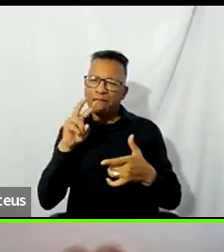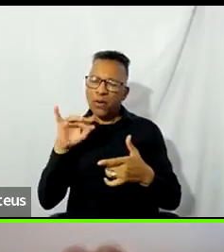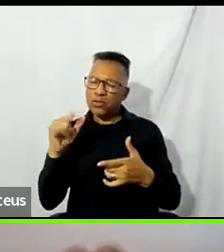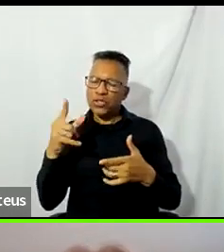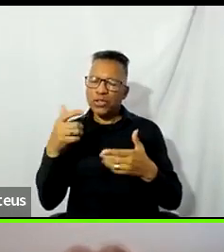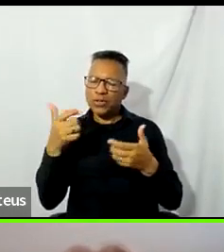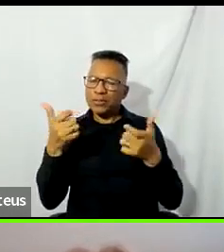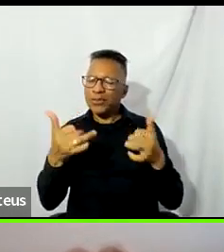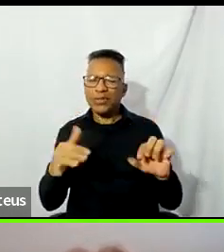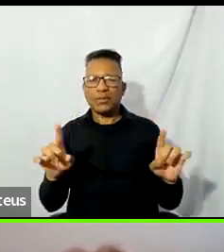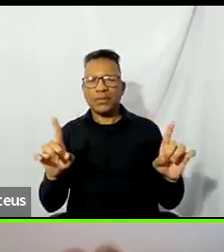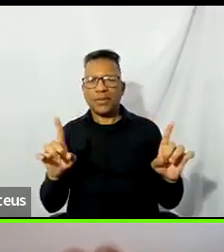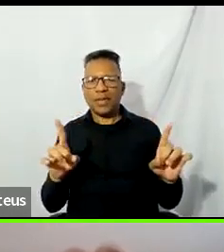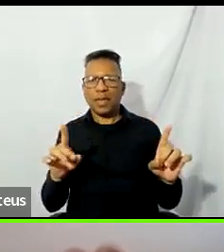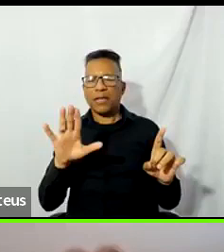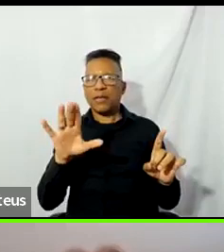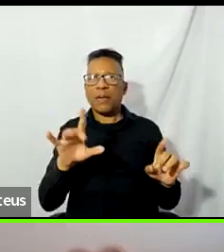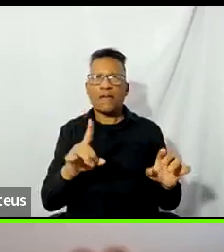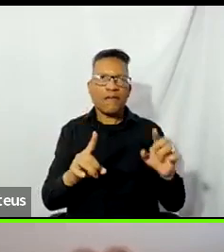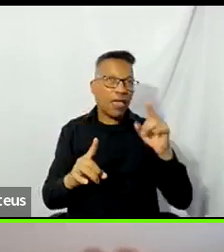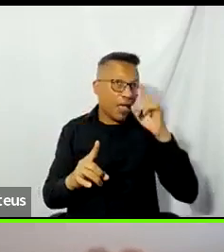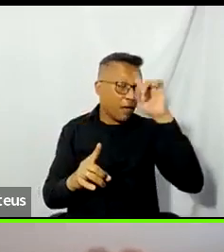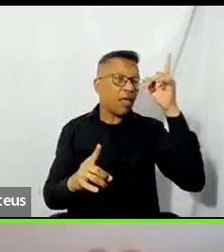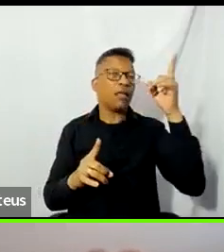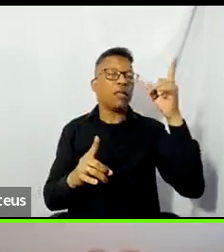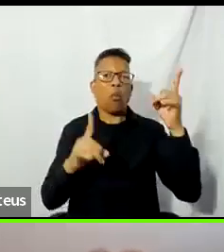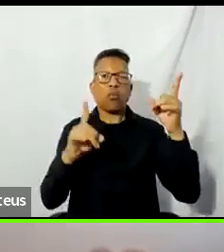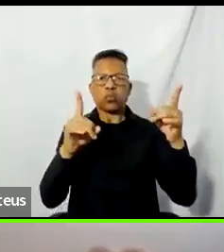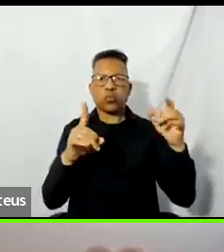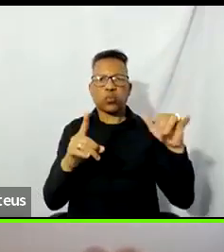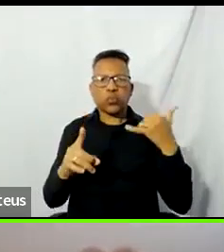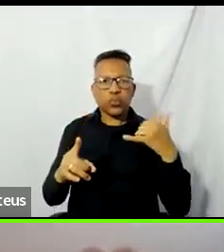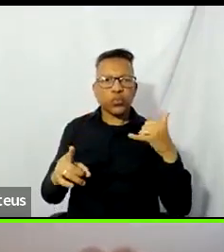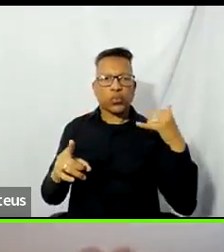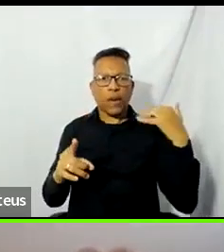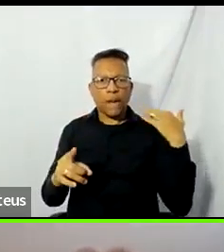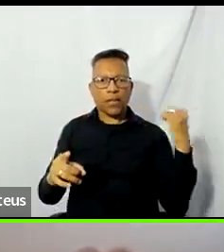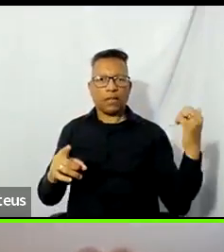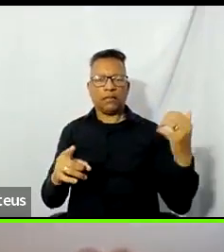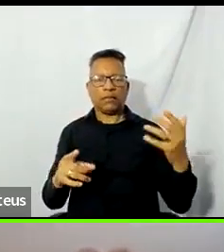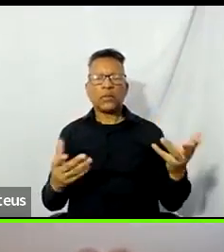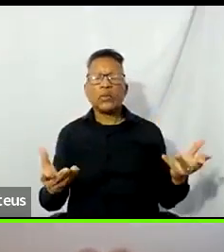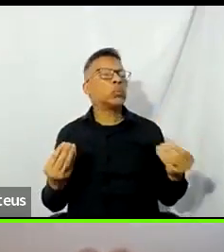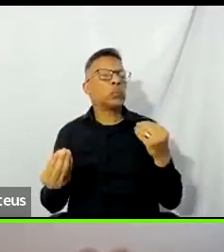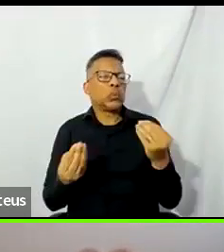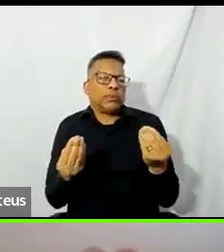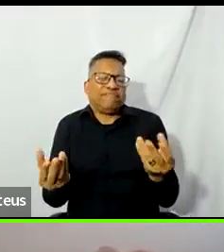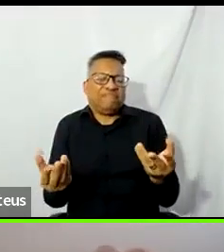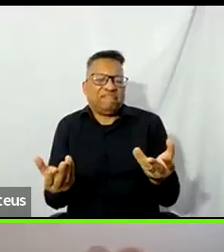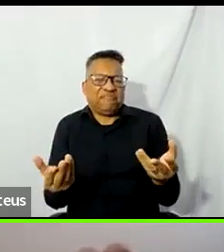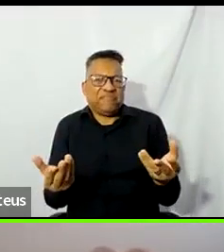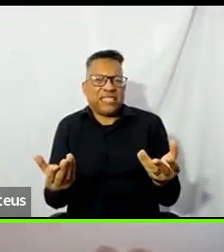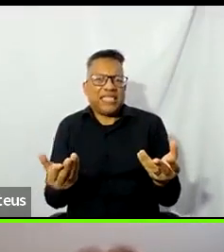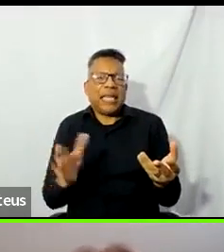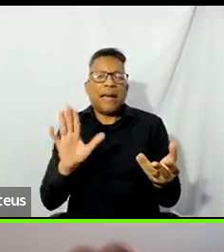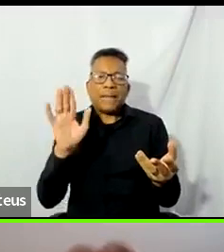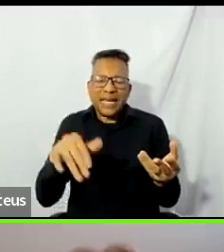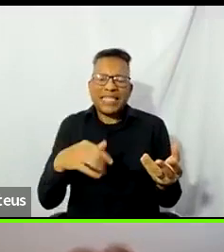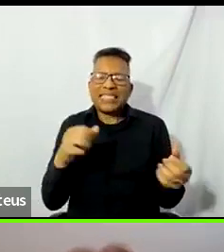is, How are you involved? e you invent how you invent the the alarm clock? You alarm clock? You know it's it's the it is the it is the actual creative it's the actual creative